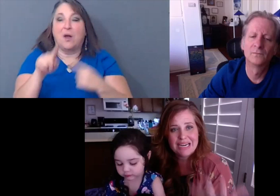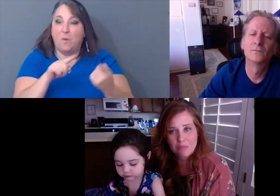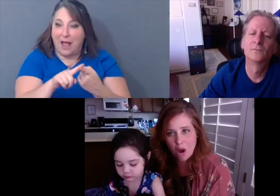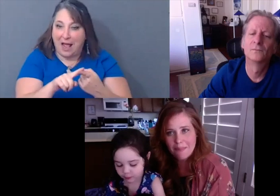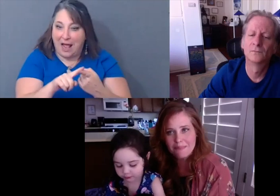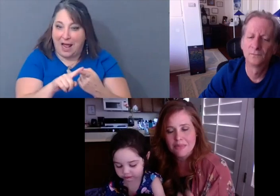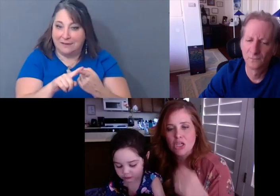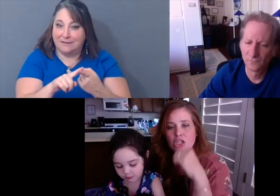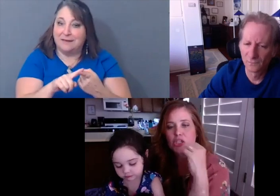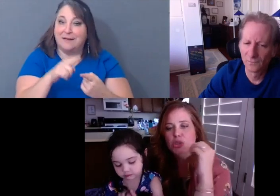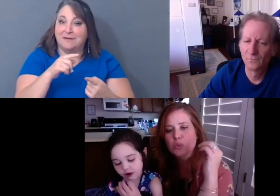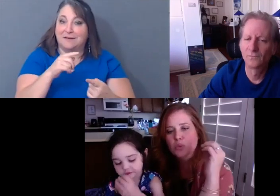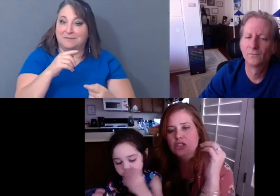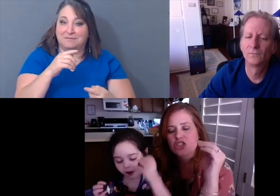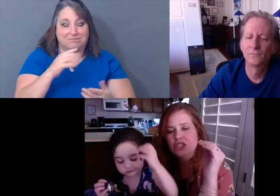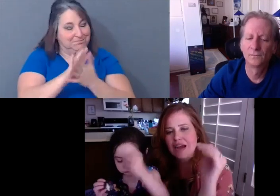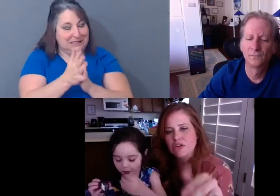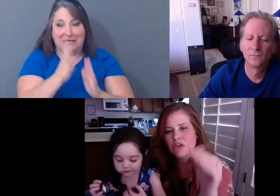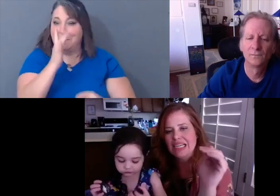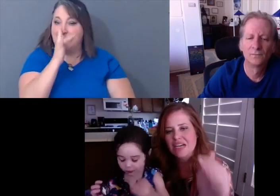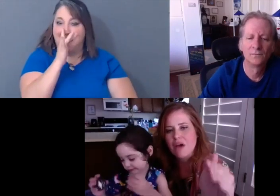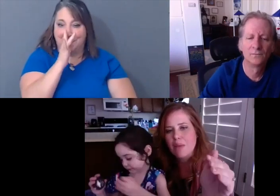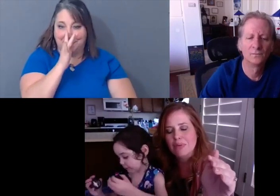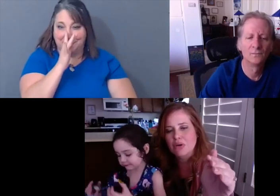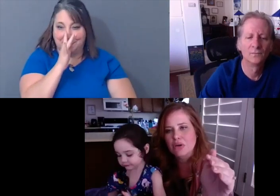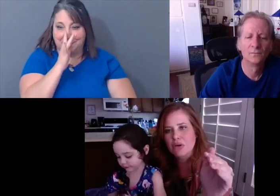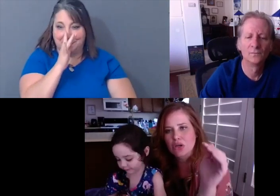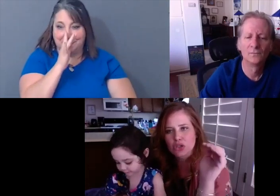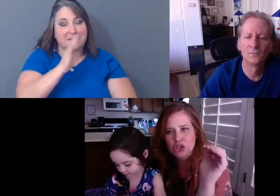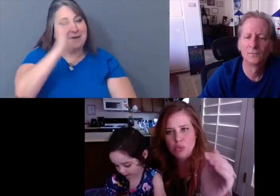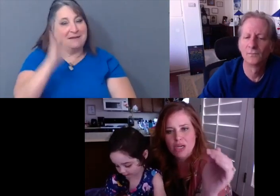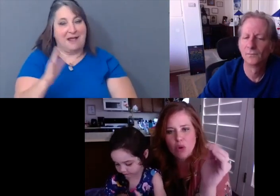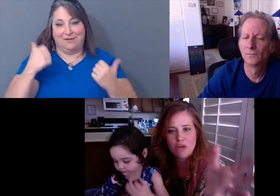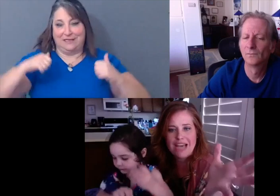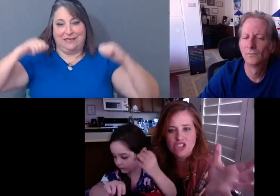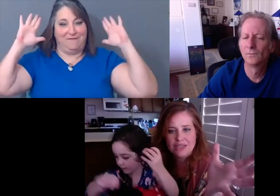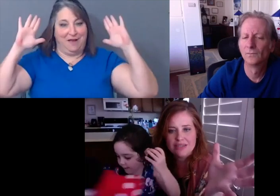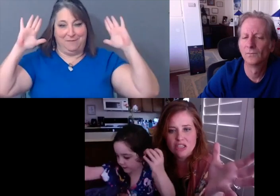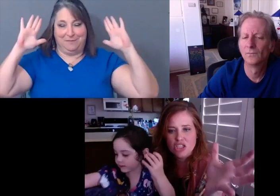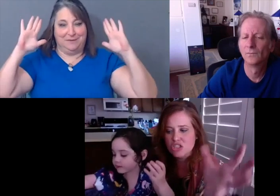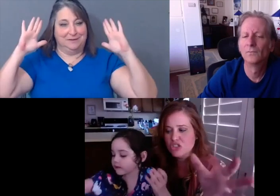being a mom, you should never give up doing what you're passionate.